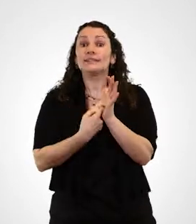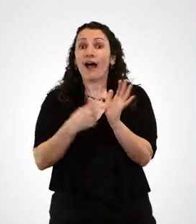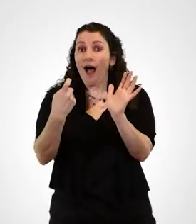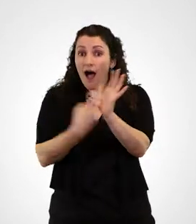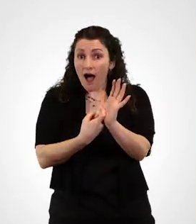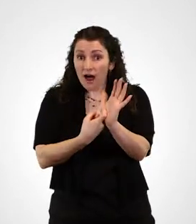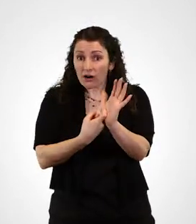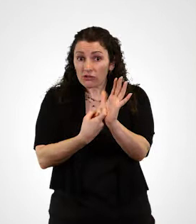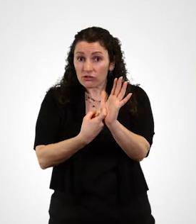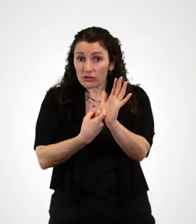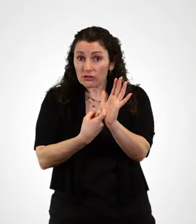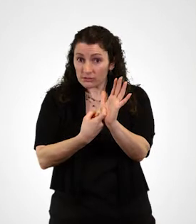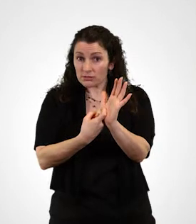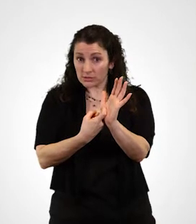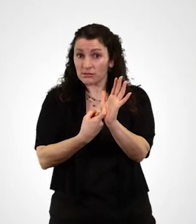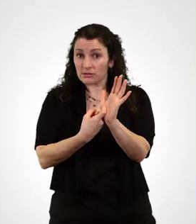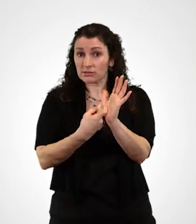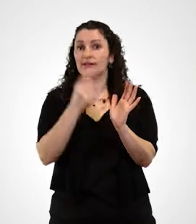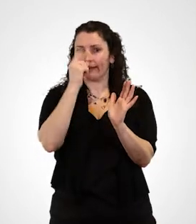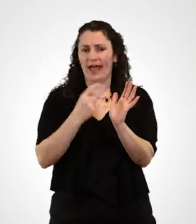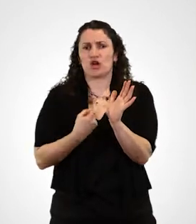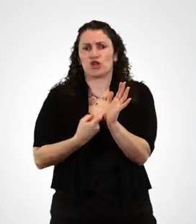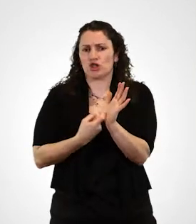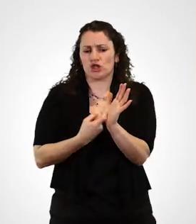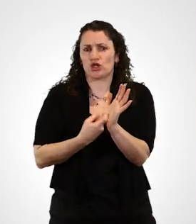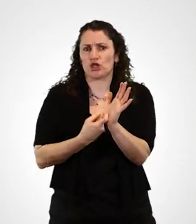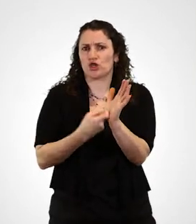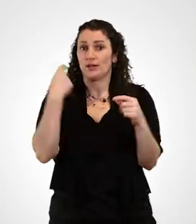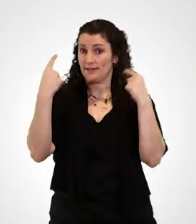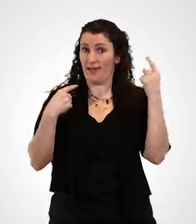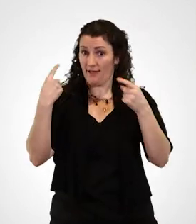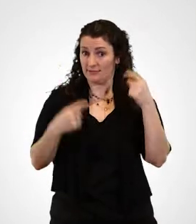Watch Miss Myers, ready? Rrr, rrr, rrr. I'll do it.